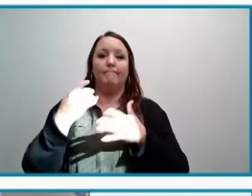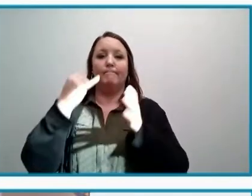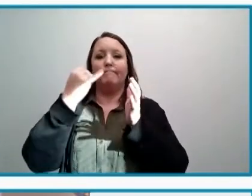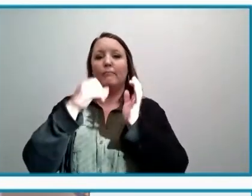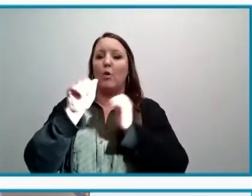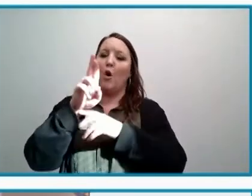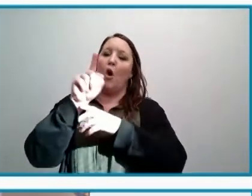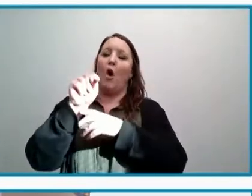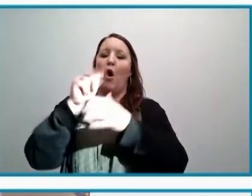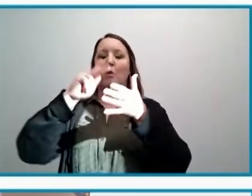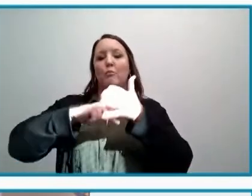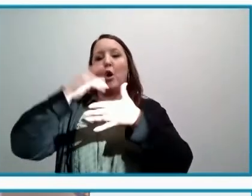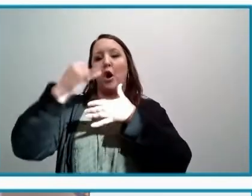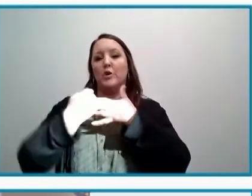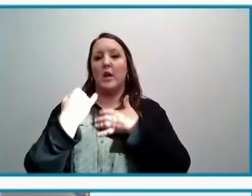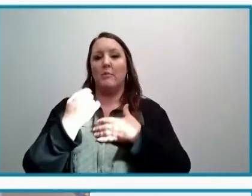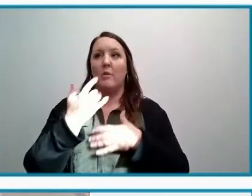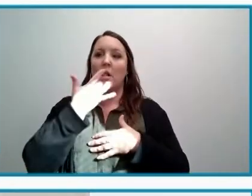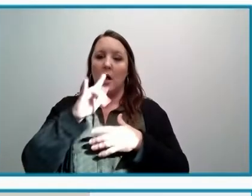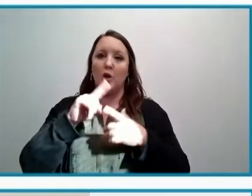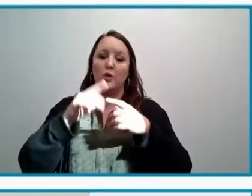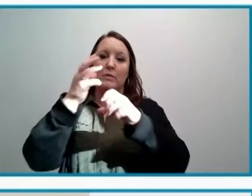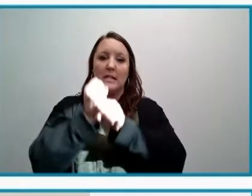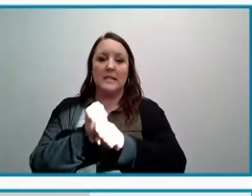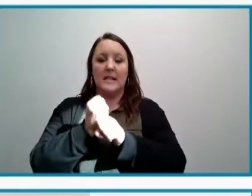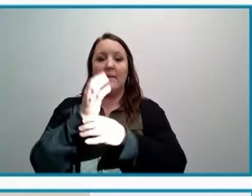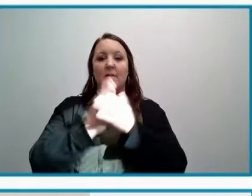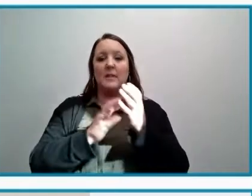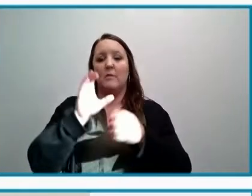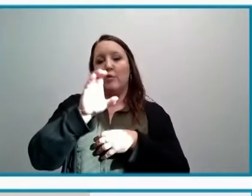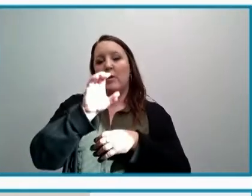were lucky also to receive some Creative Forces support from. We really, again,